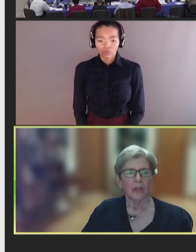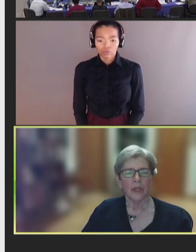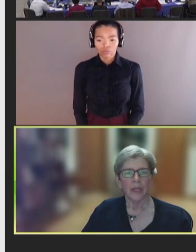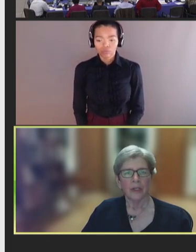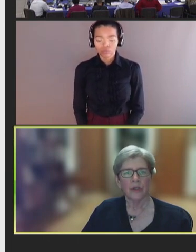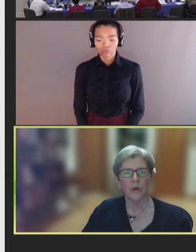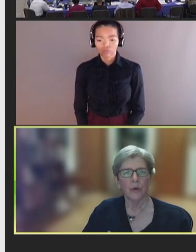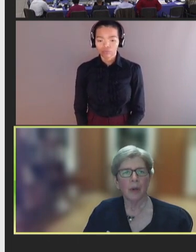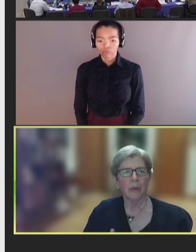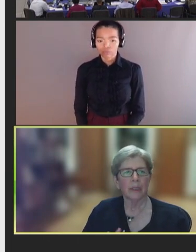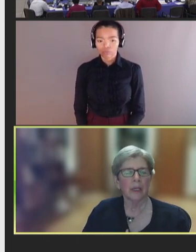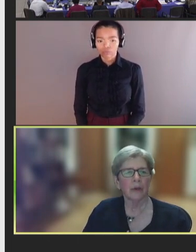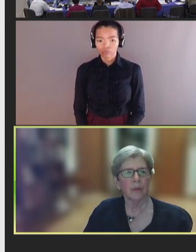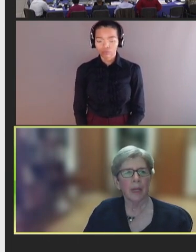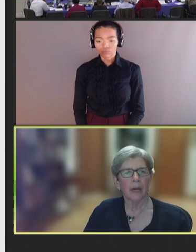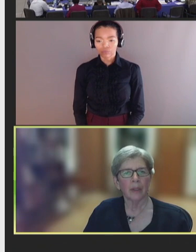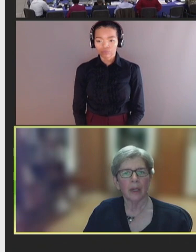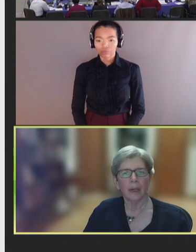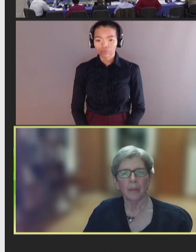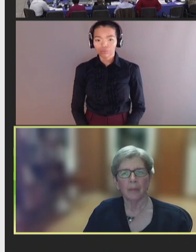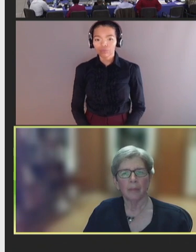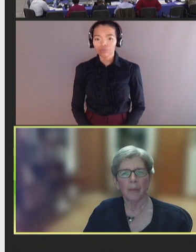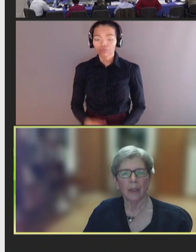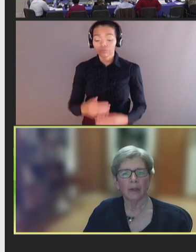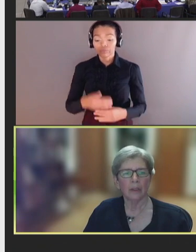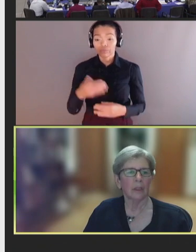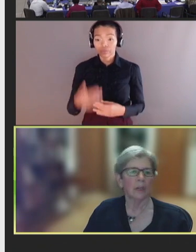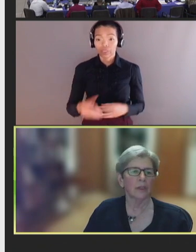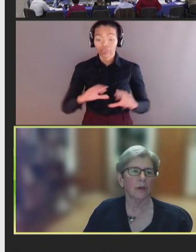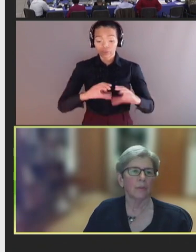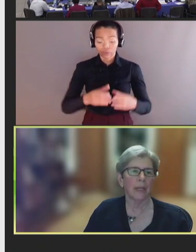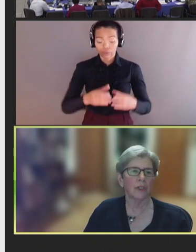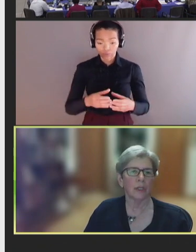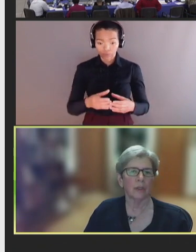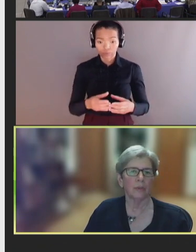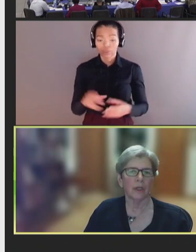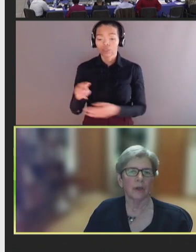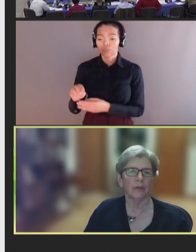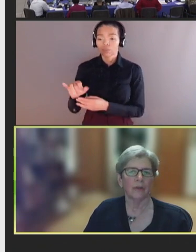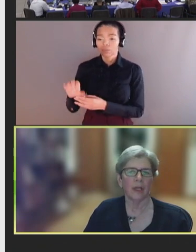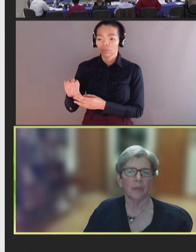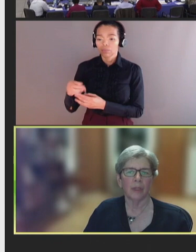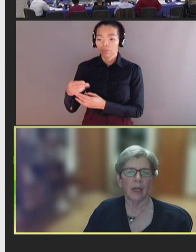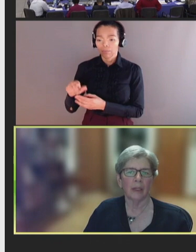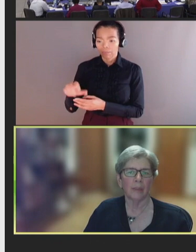So, the next group I want to tell you about, Michael also mentioned because they put out a